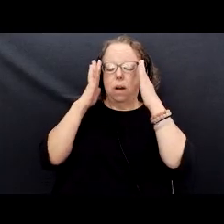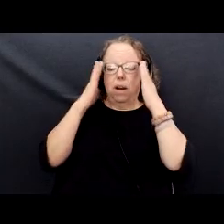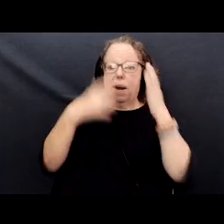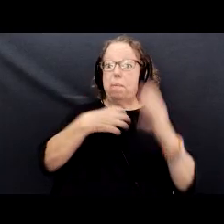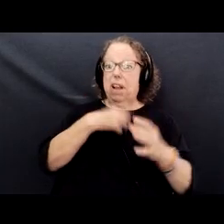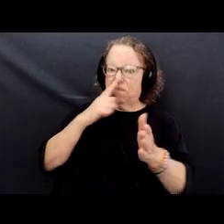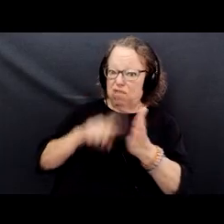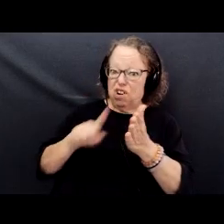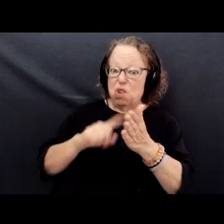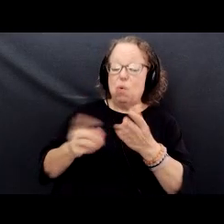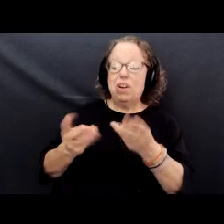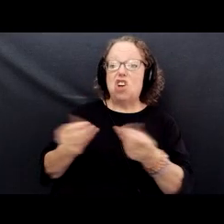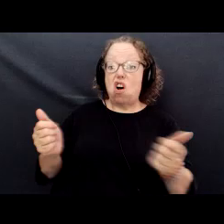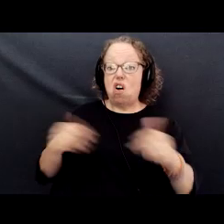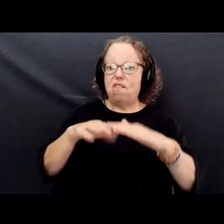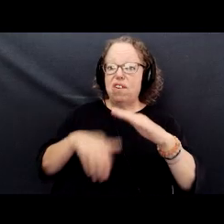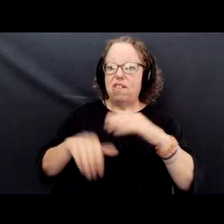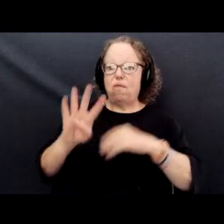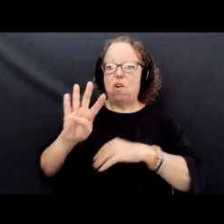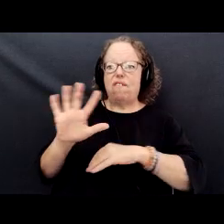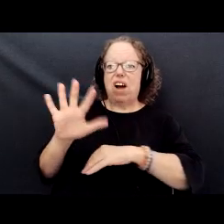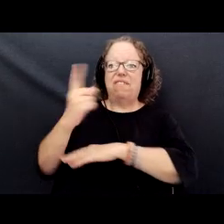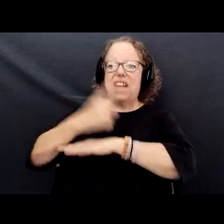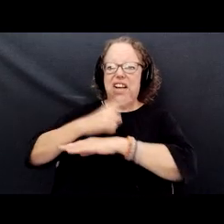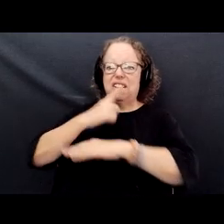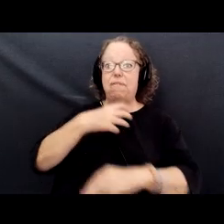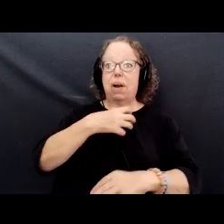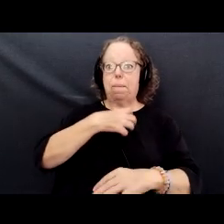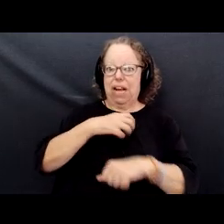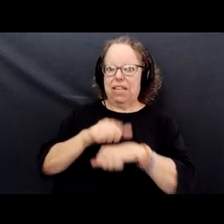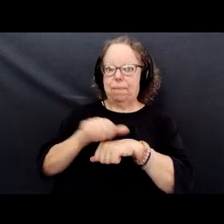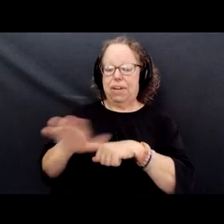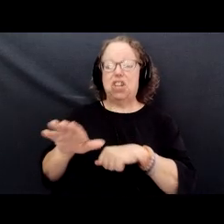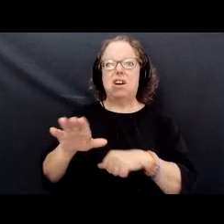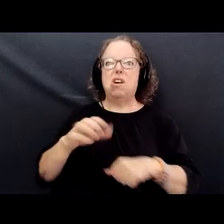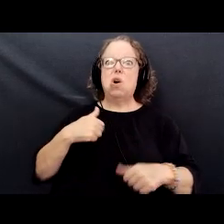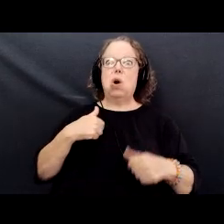and resolved within 45 days of complaint submission. And we do take complaints seriously.